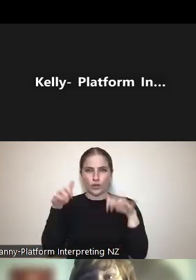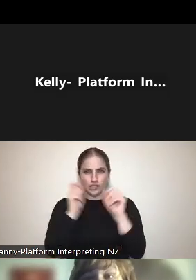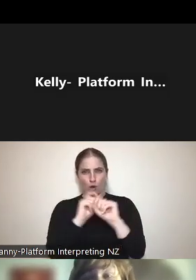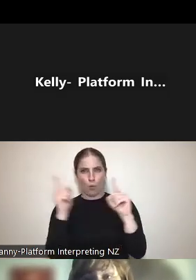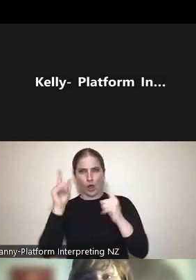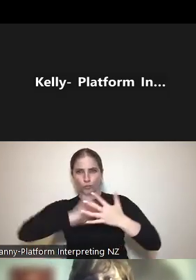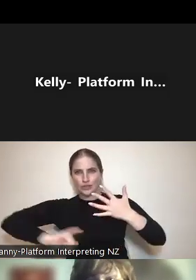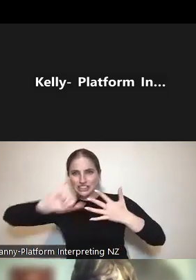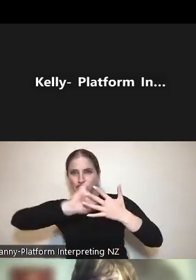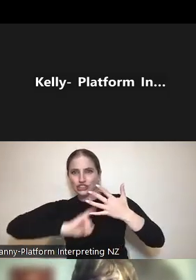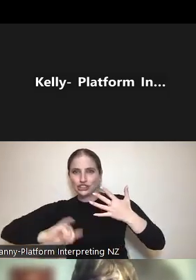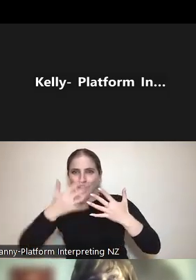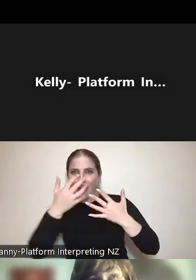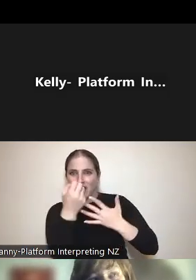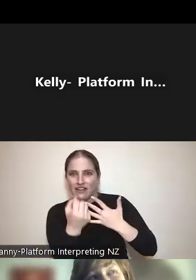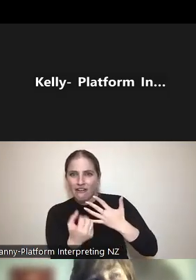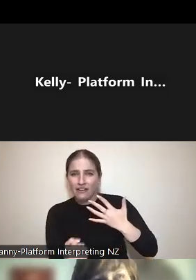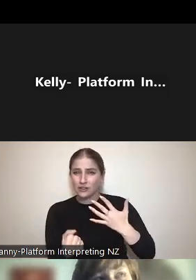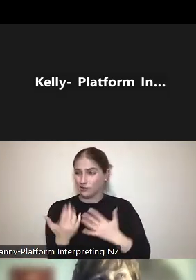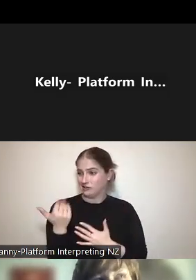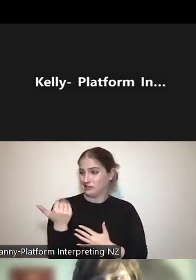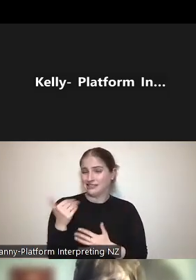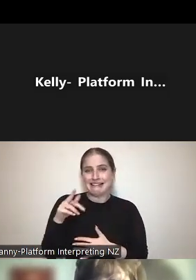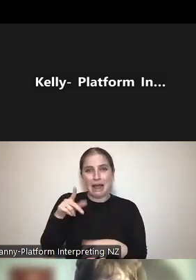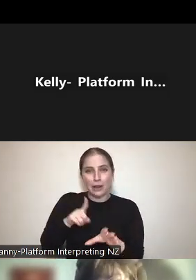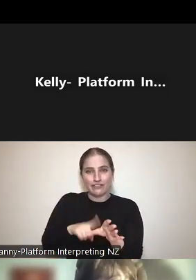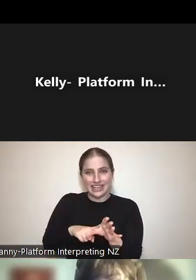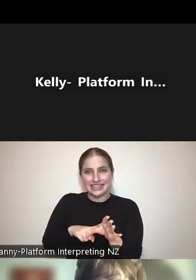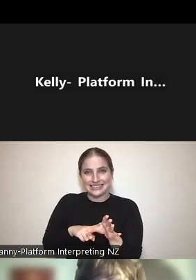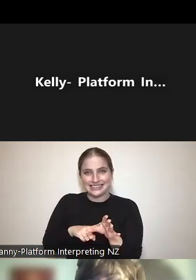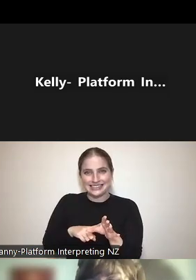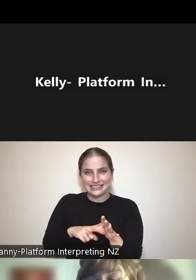couple of years within that space. We're still trying to get Red 61 over the line,